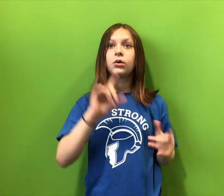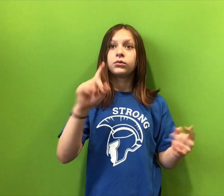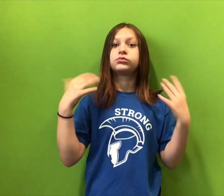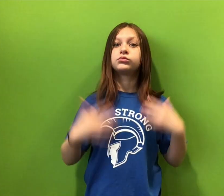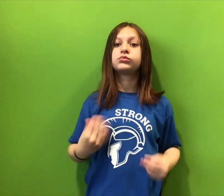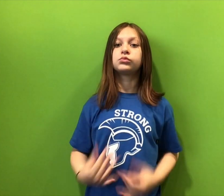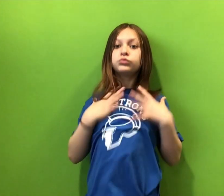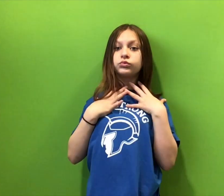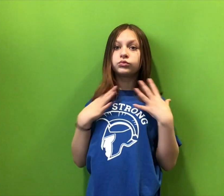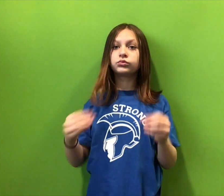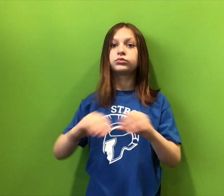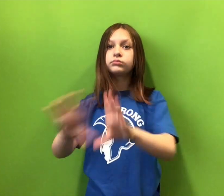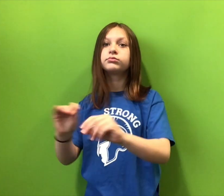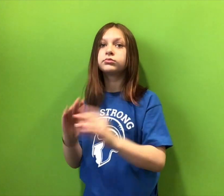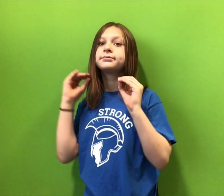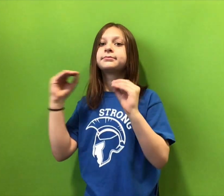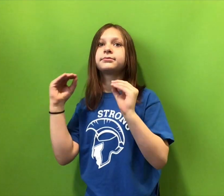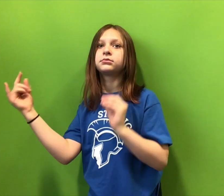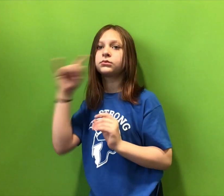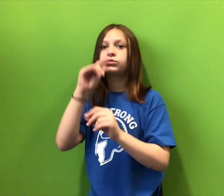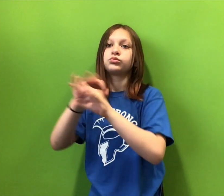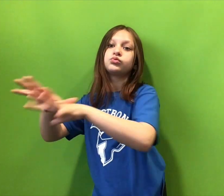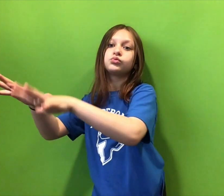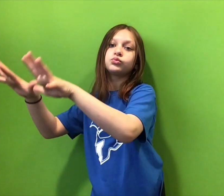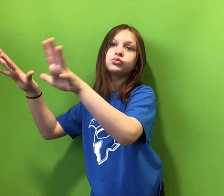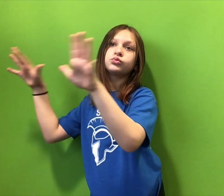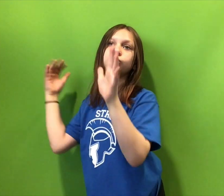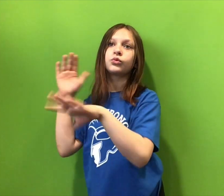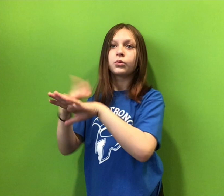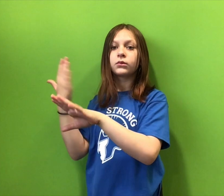His work in early schools for the deaf inspired deaf education across the nation